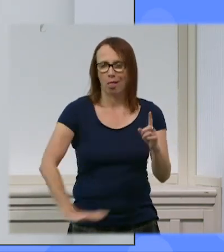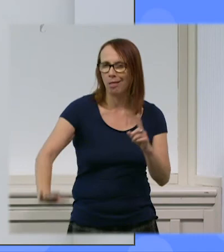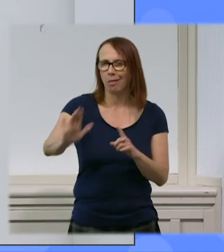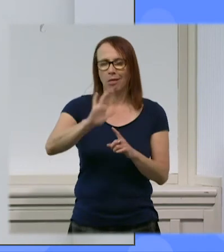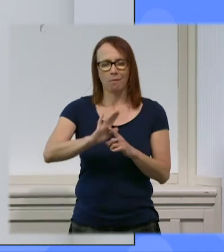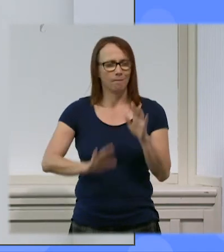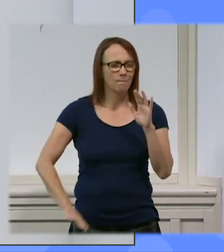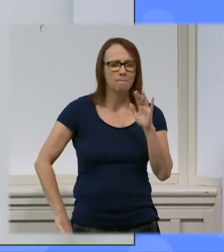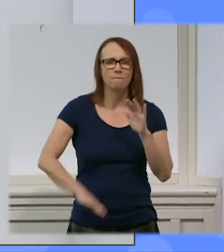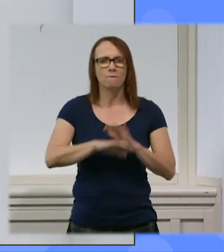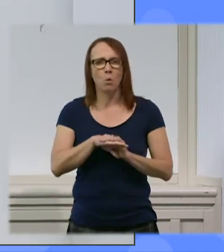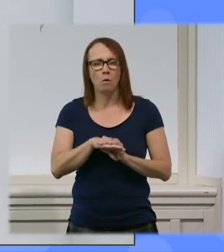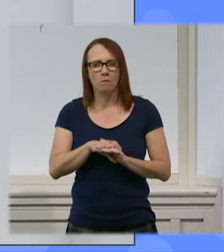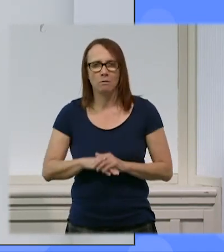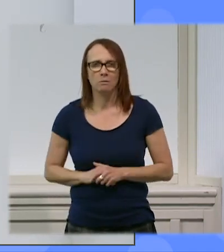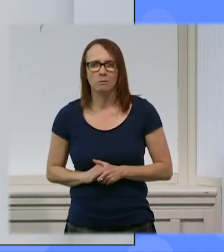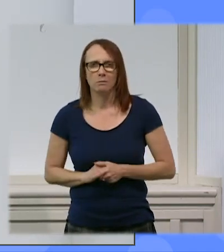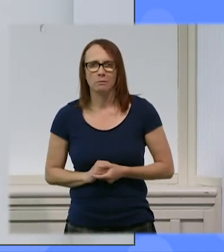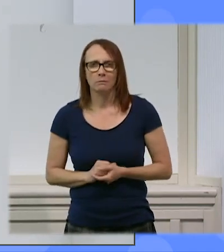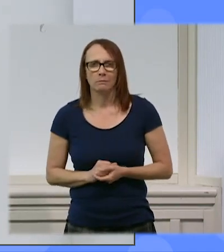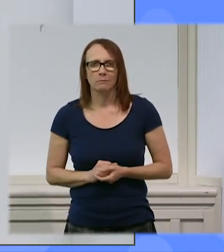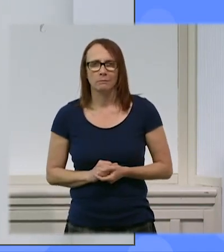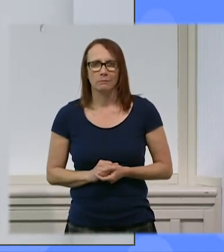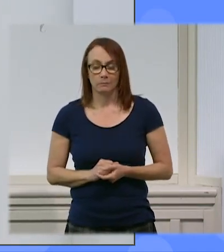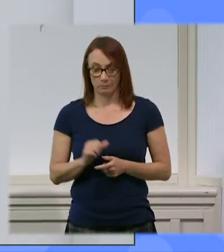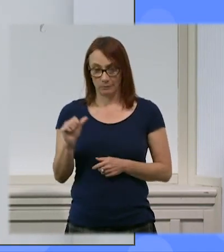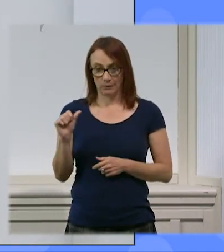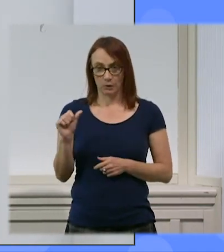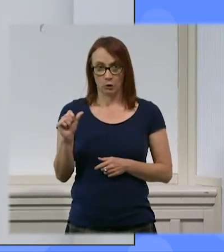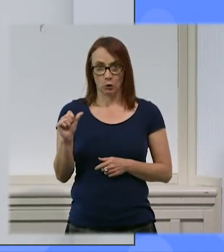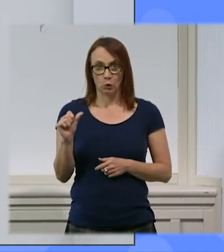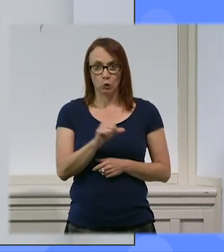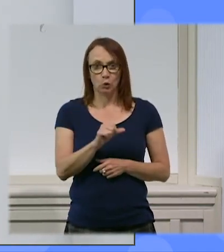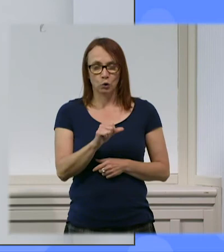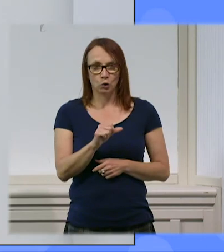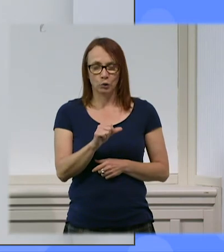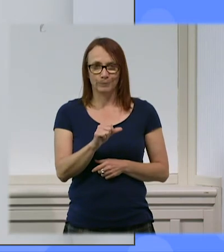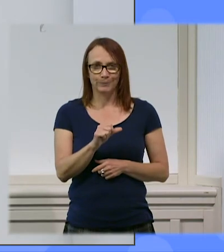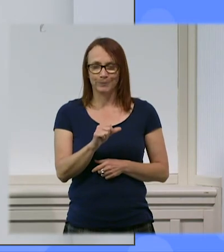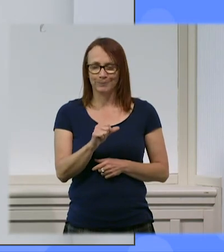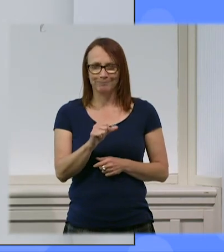across the country we should be reducing dependence on things like imported gas